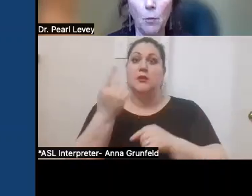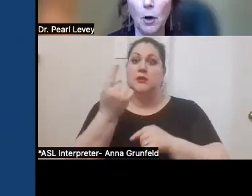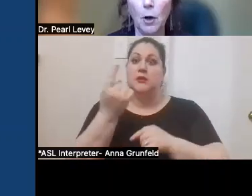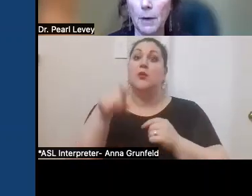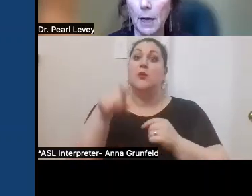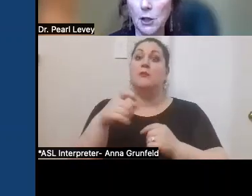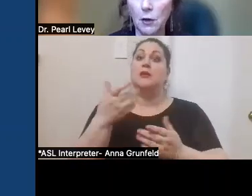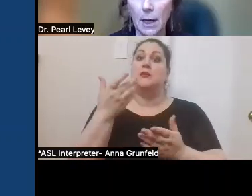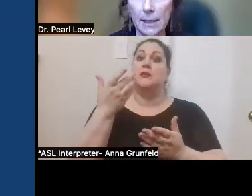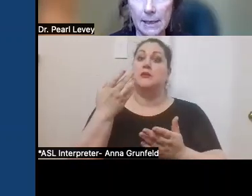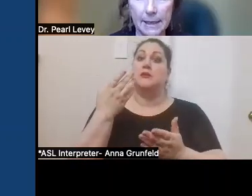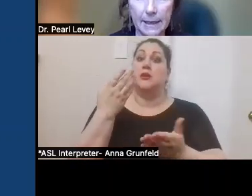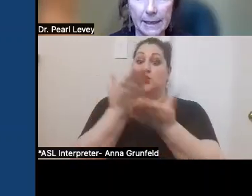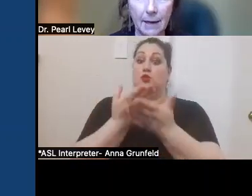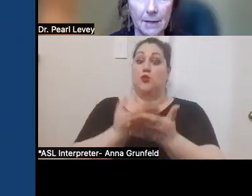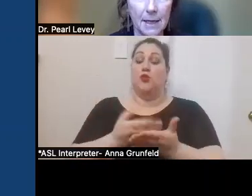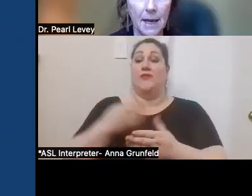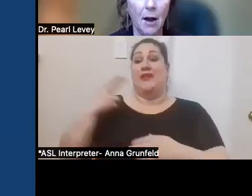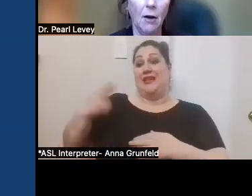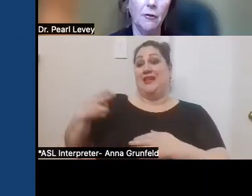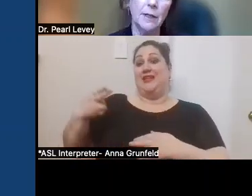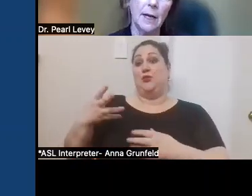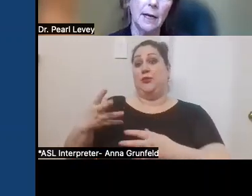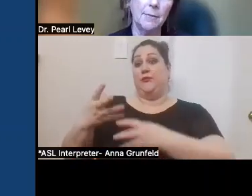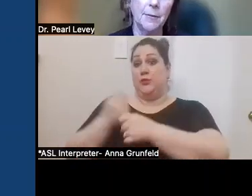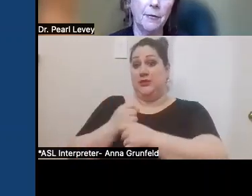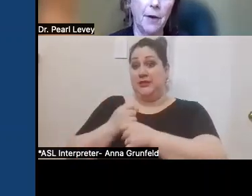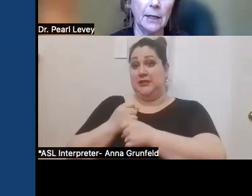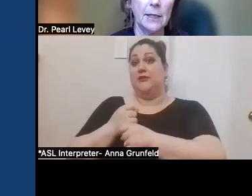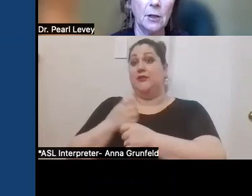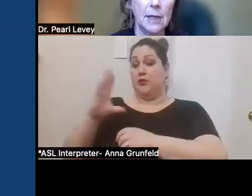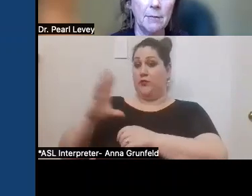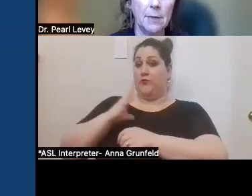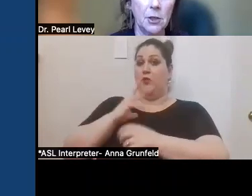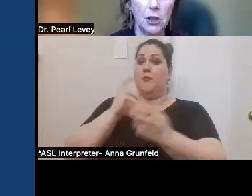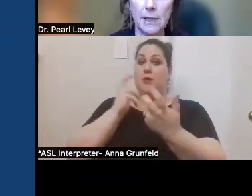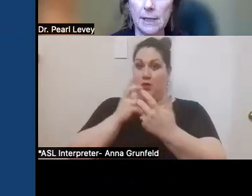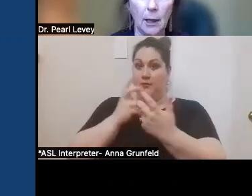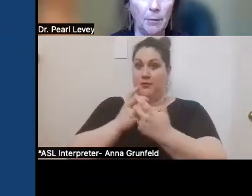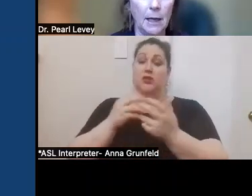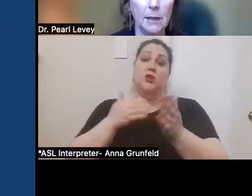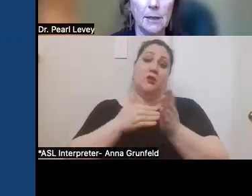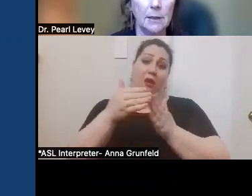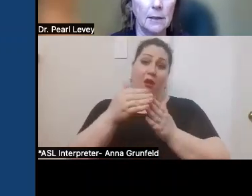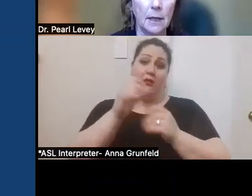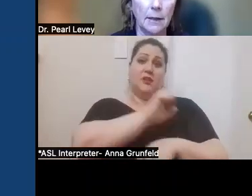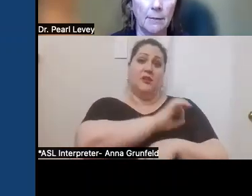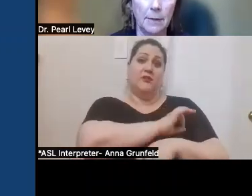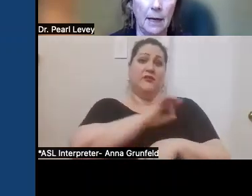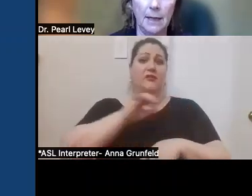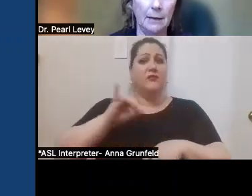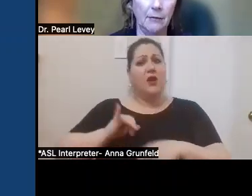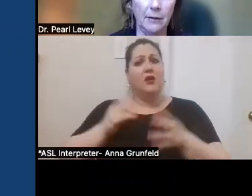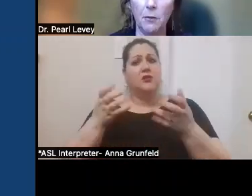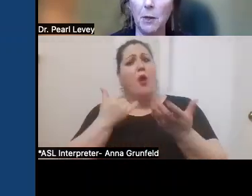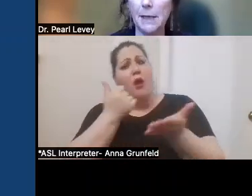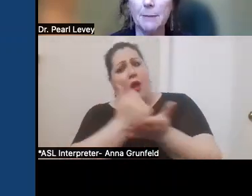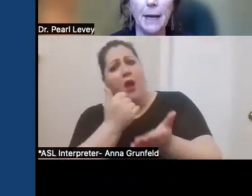formal accommodations for licensing exams. Often faculty are tempted to just help out and coming from the best